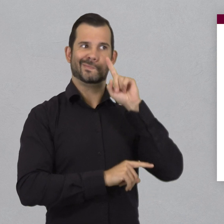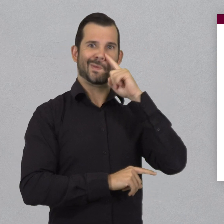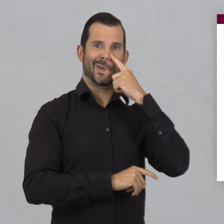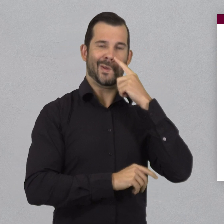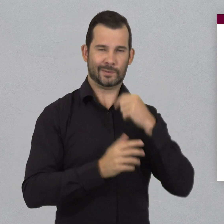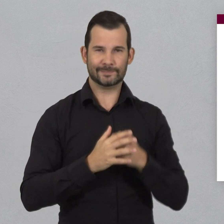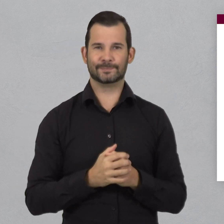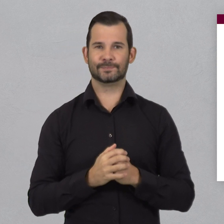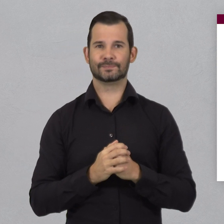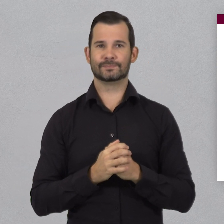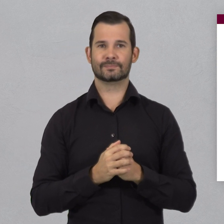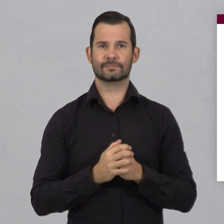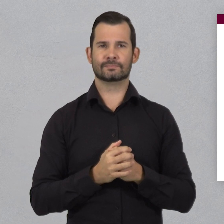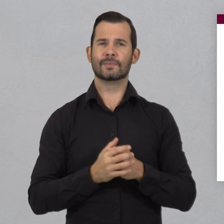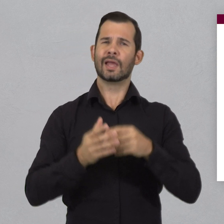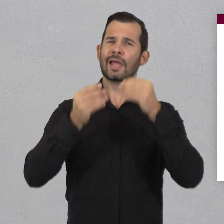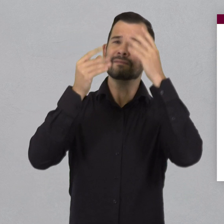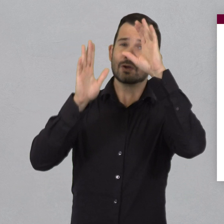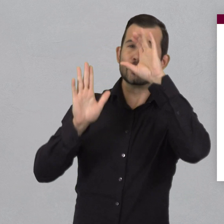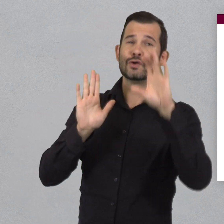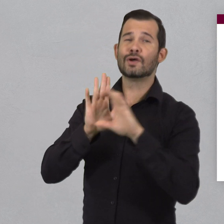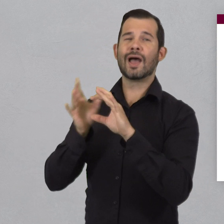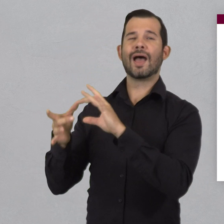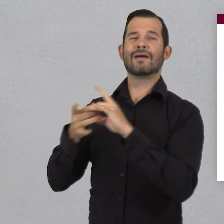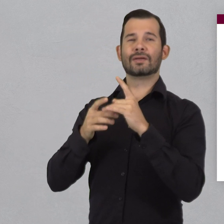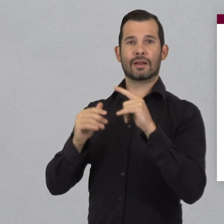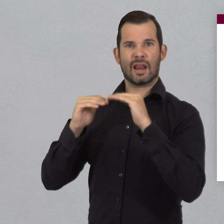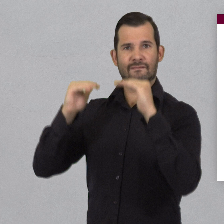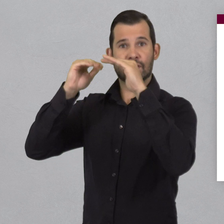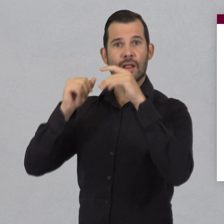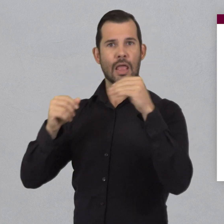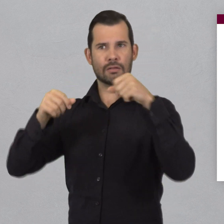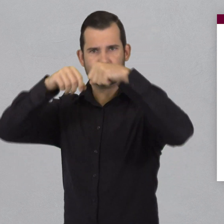· Infographics on the levels and branches of government: